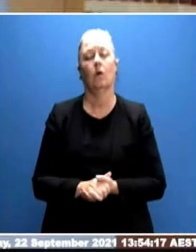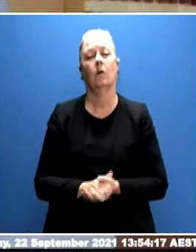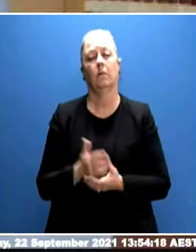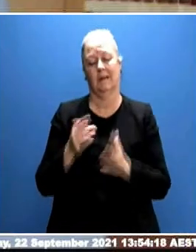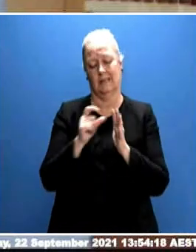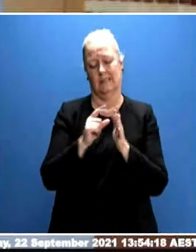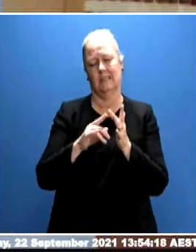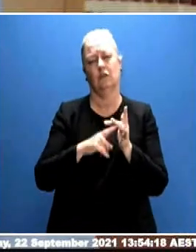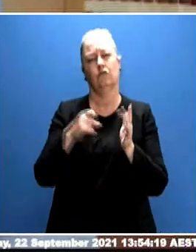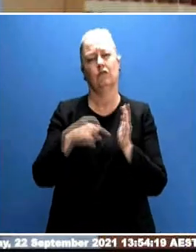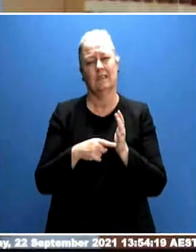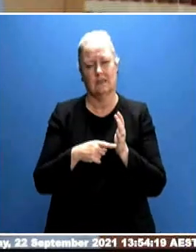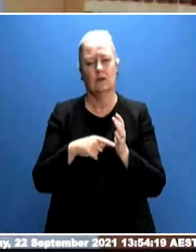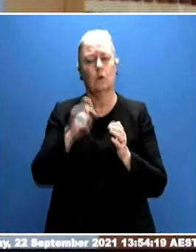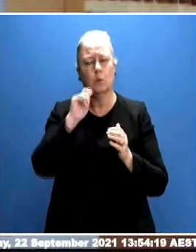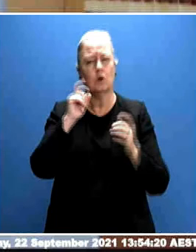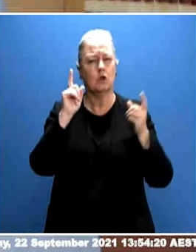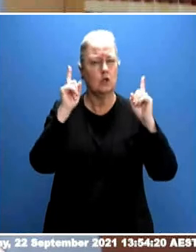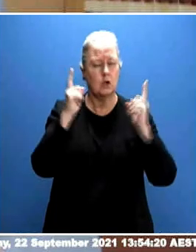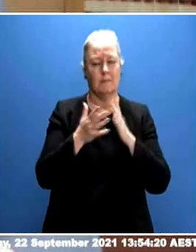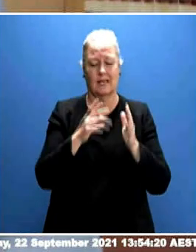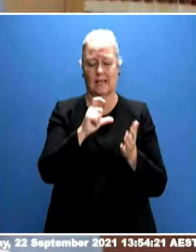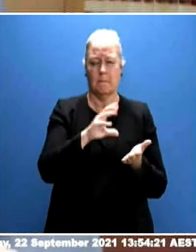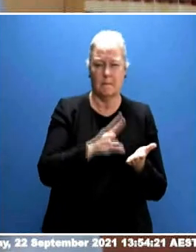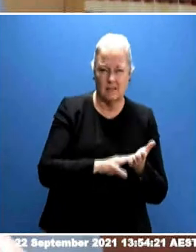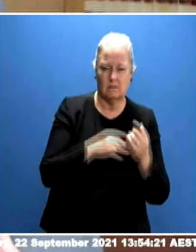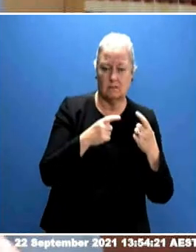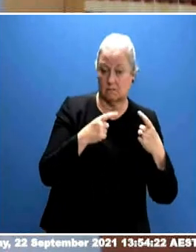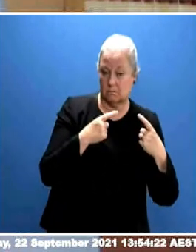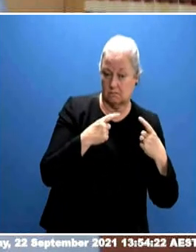concerned, so their case manager in the district that the child belongs to will